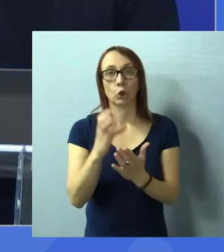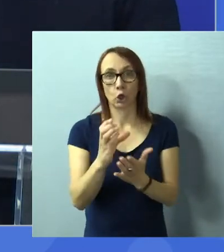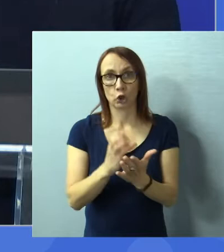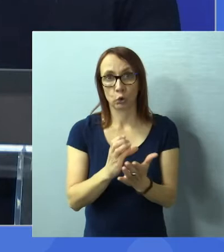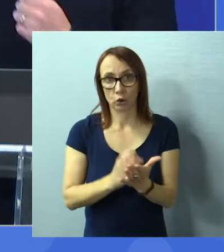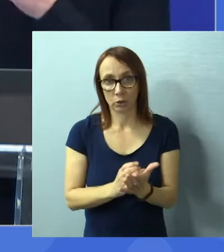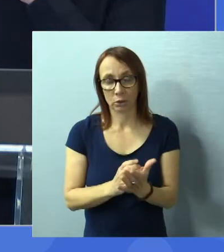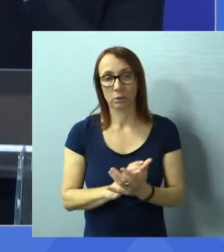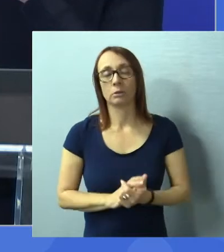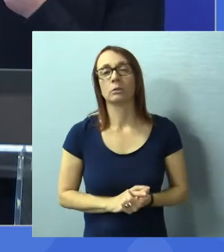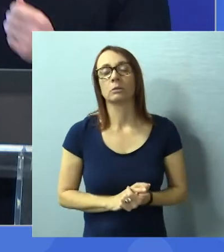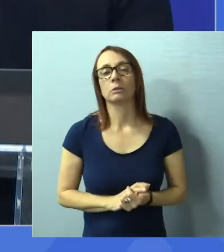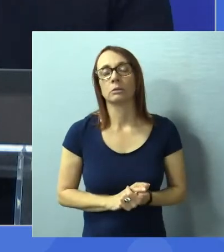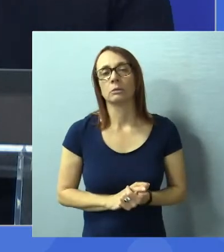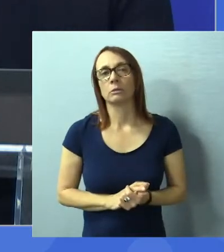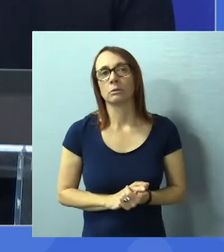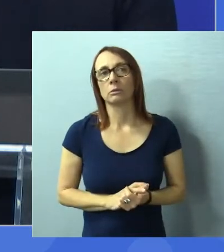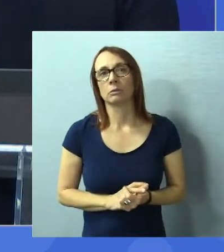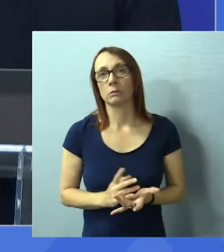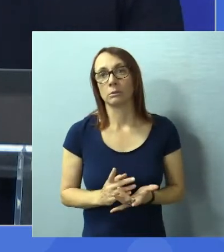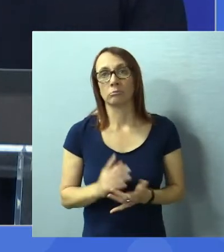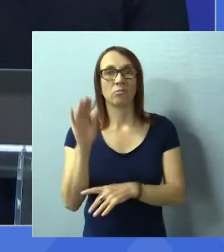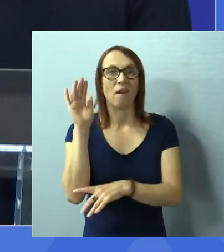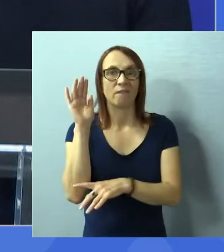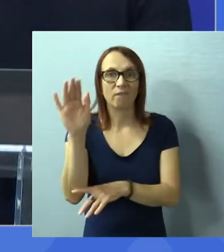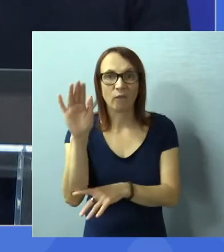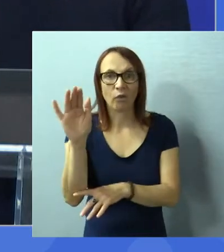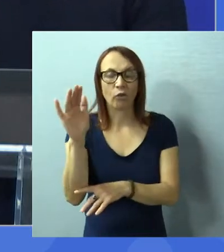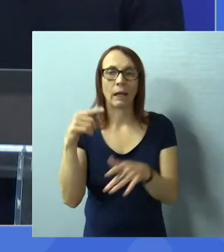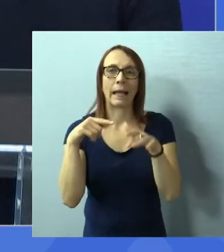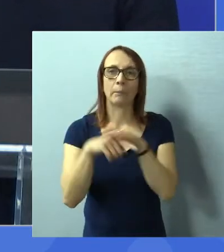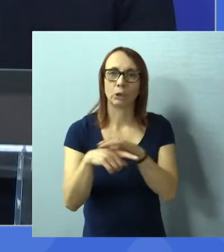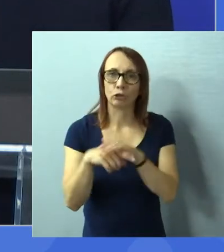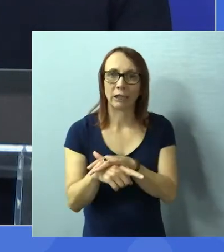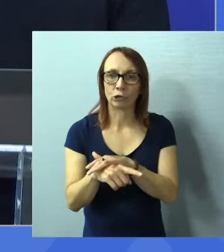reserved matter foreign affairs emigration are reserved matters that the